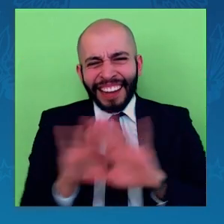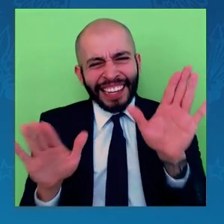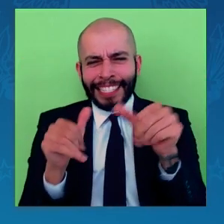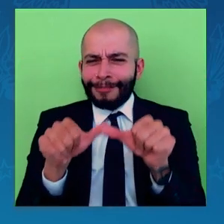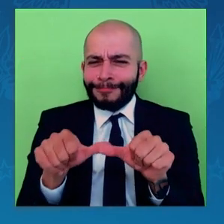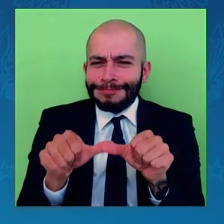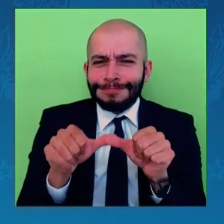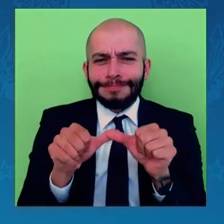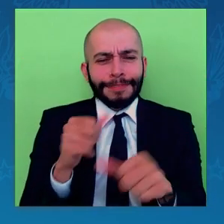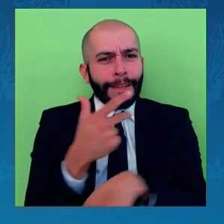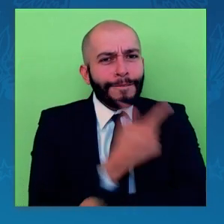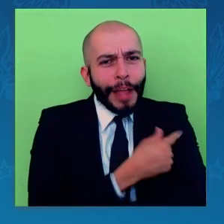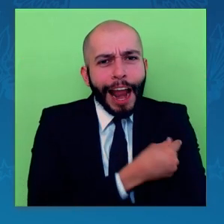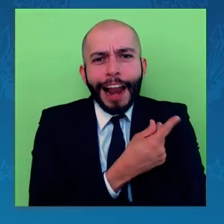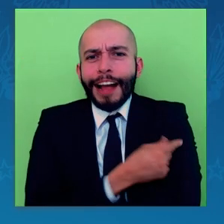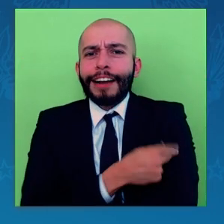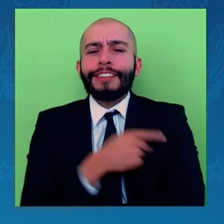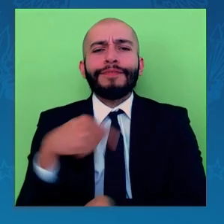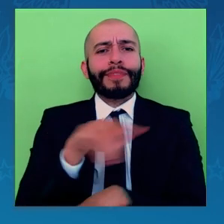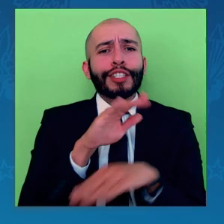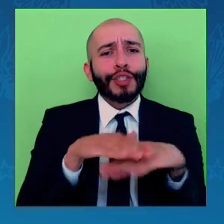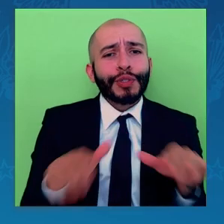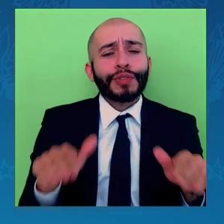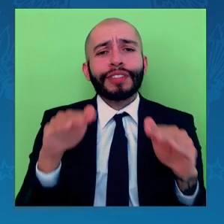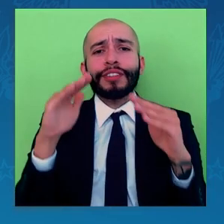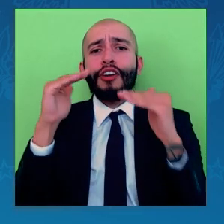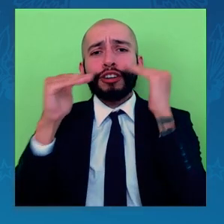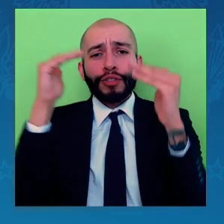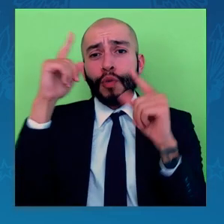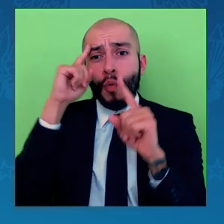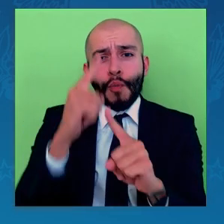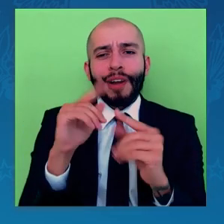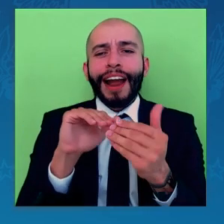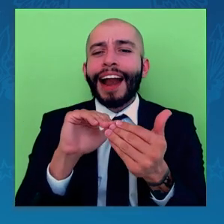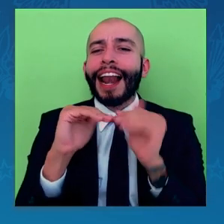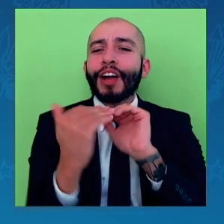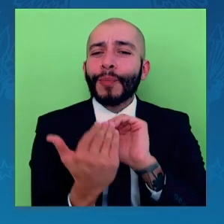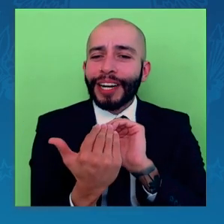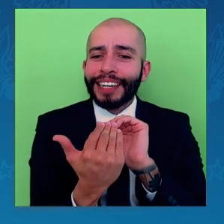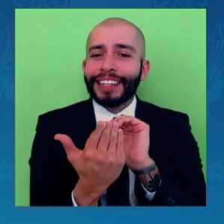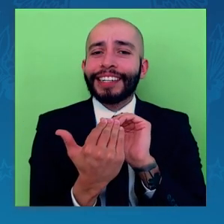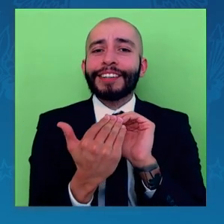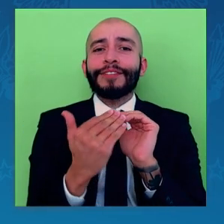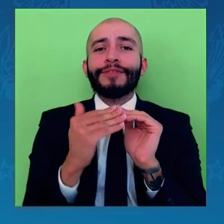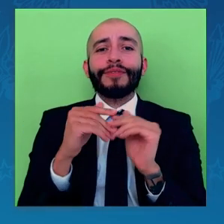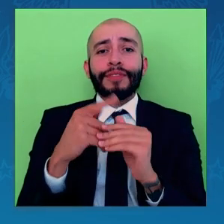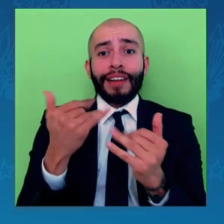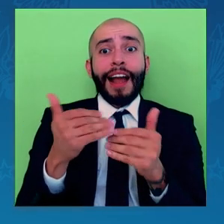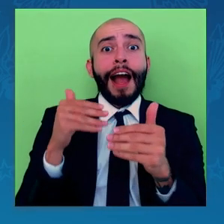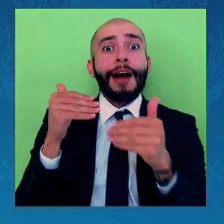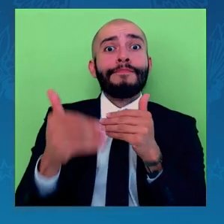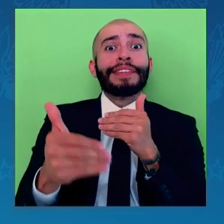We must remain vigilant as winter arrives and cases rise. But the progress that we have made